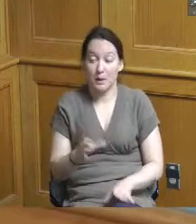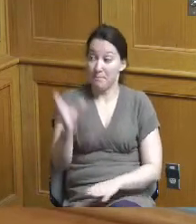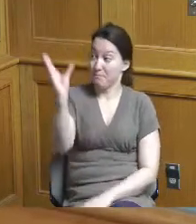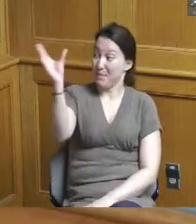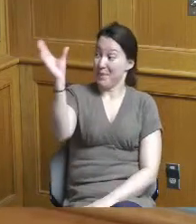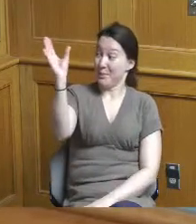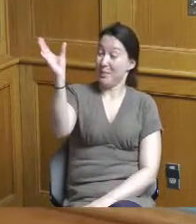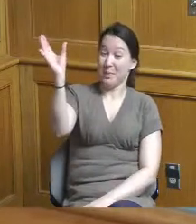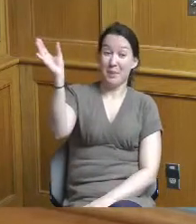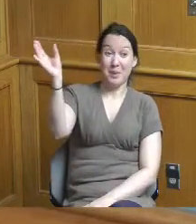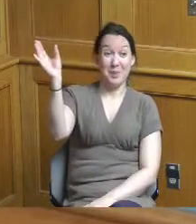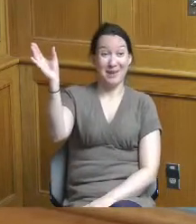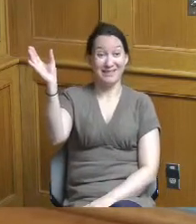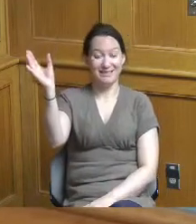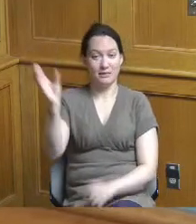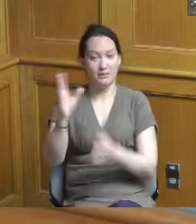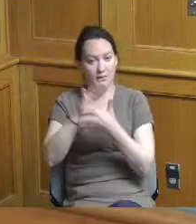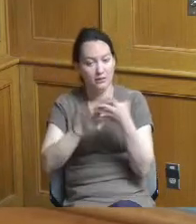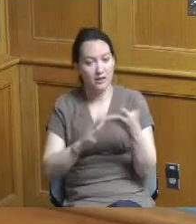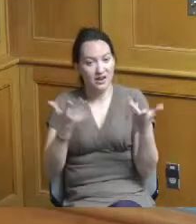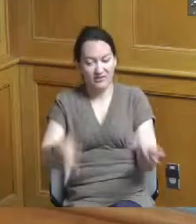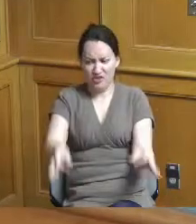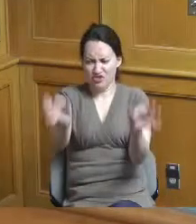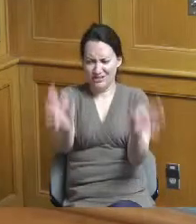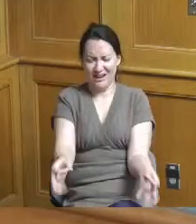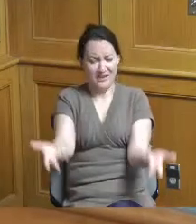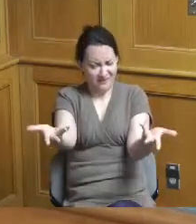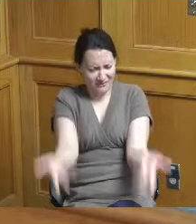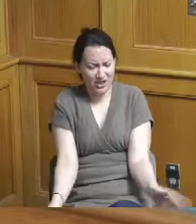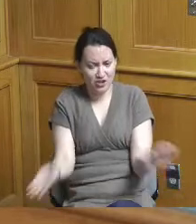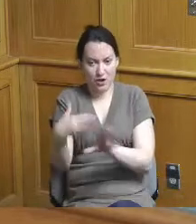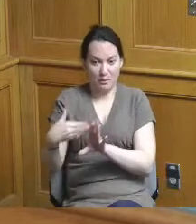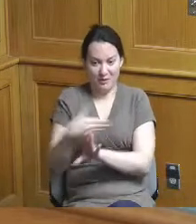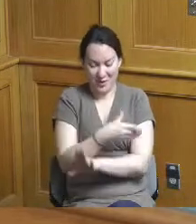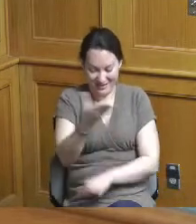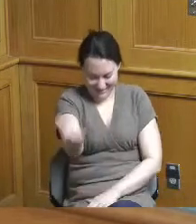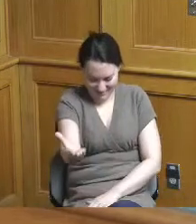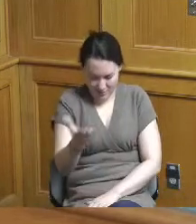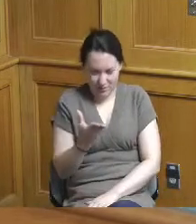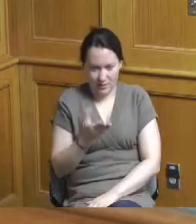there are a lot of things that's already been decided before they've actually been decided